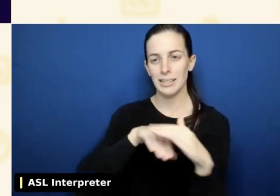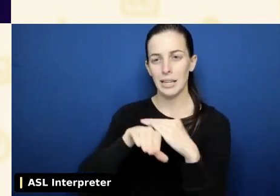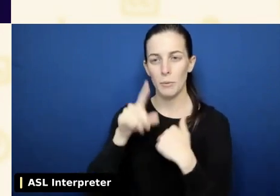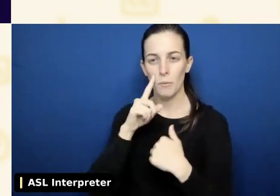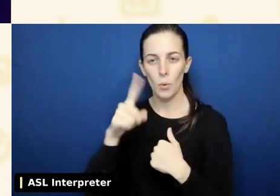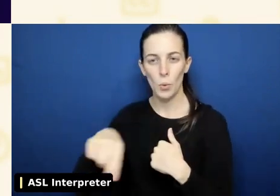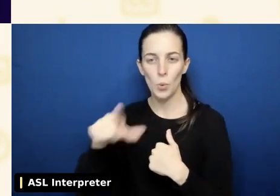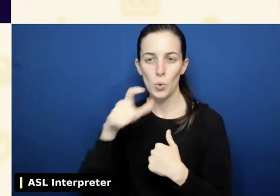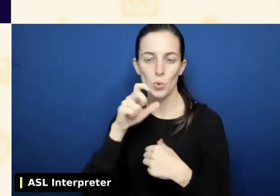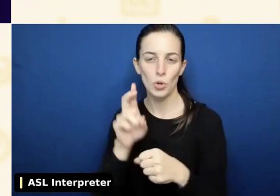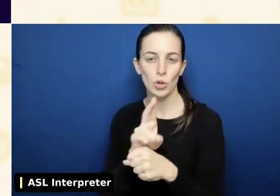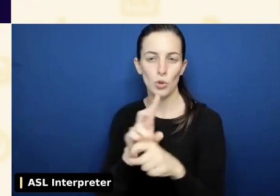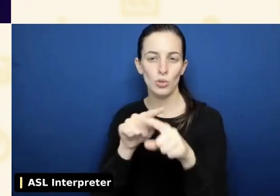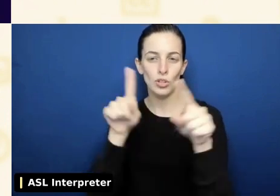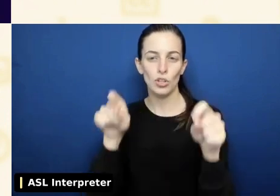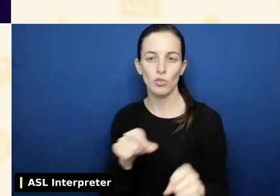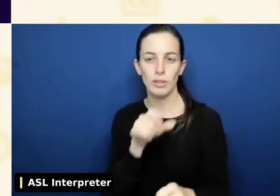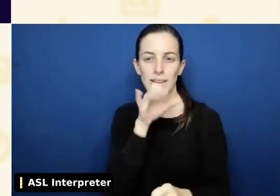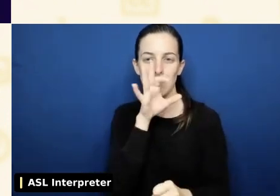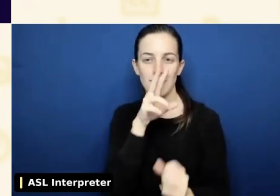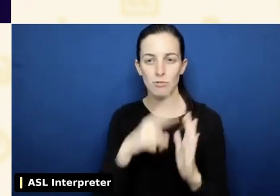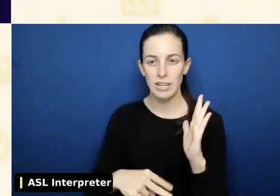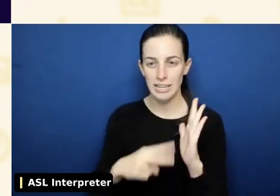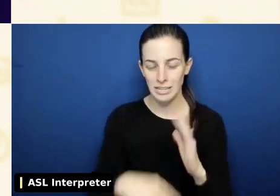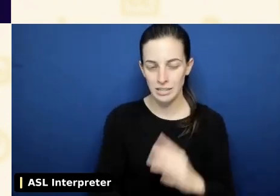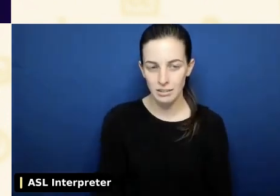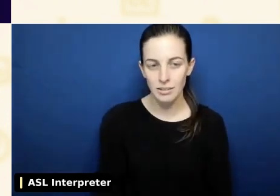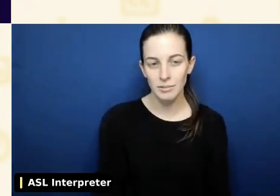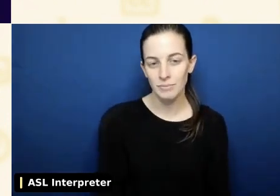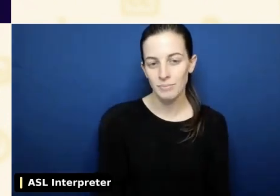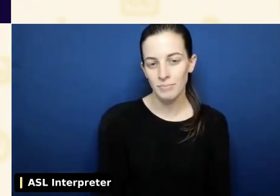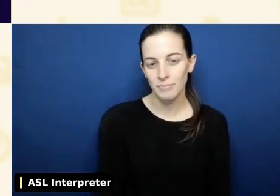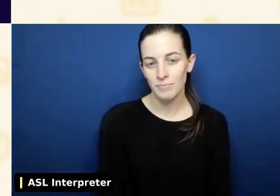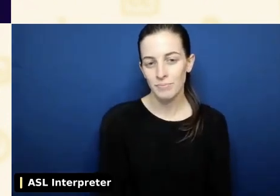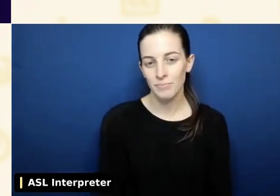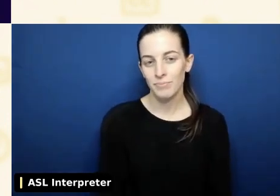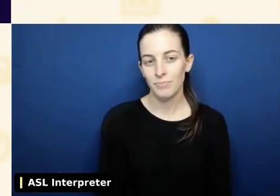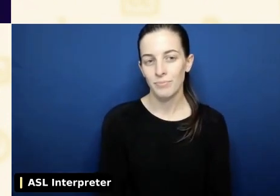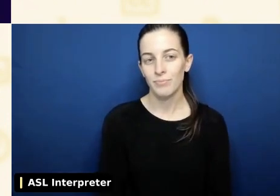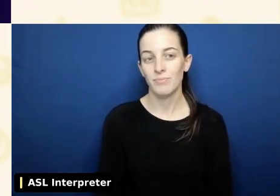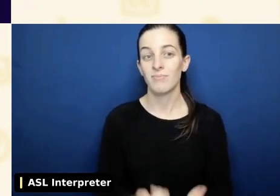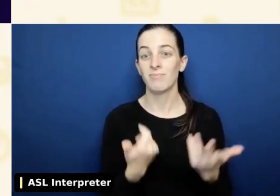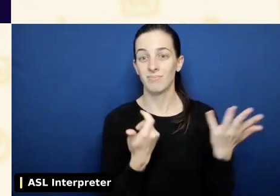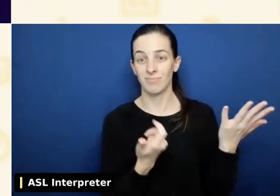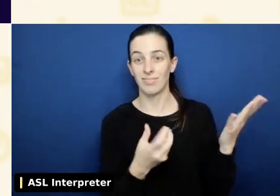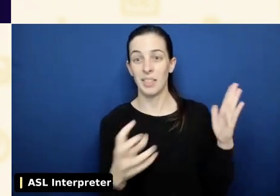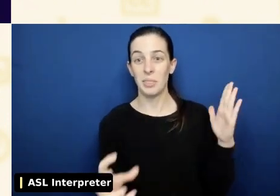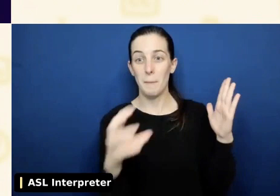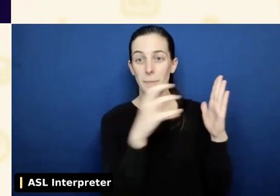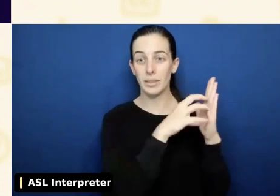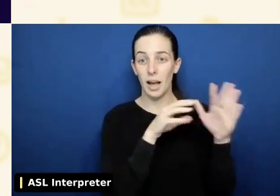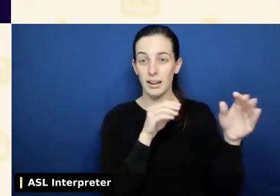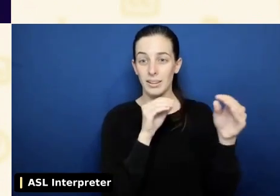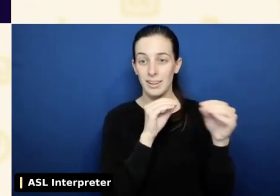So this is the block editor. We're scrolling down below the editor.